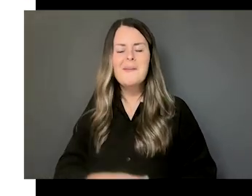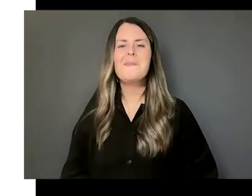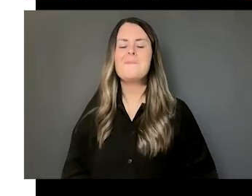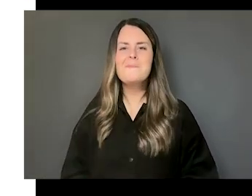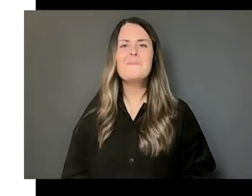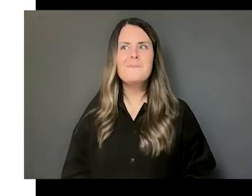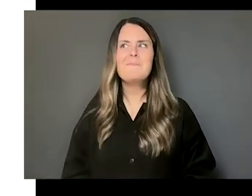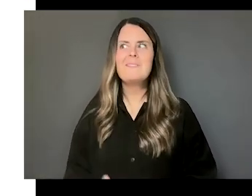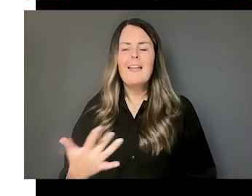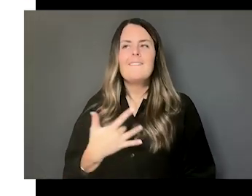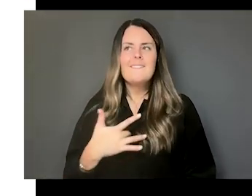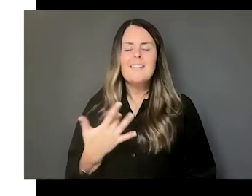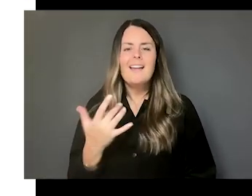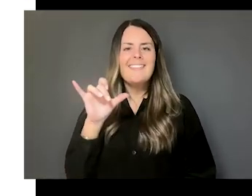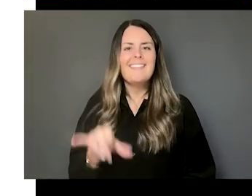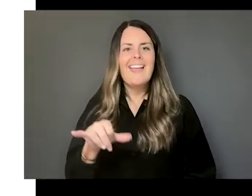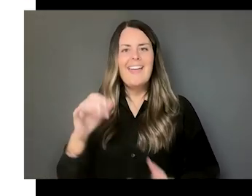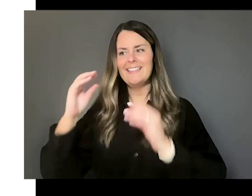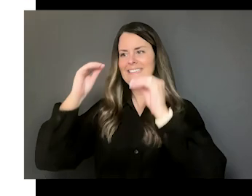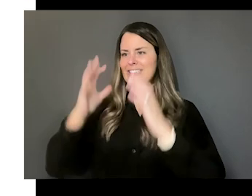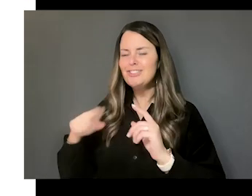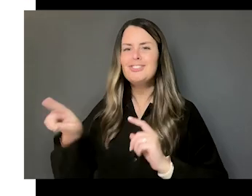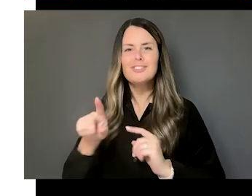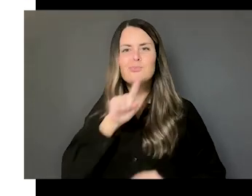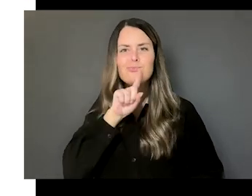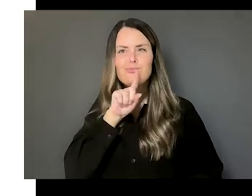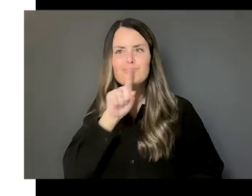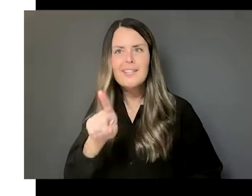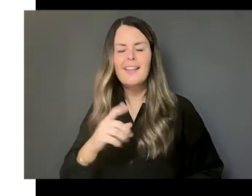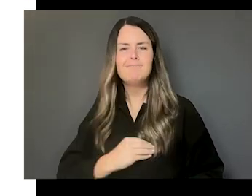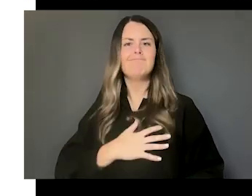And I felt like the teachers really moved us in that direction